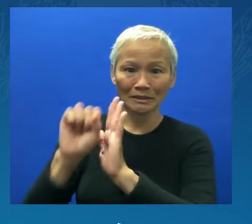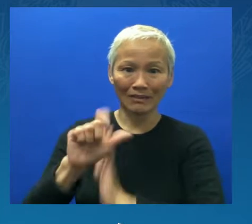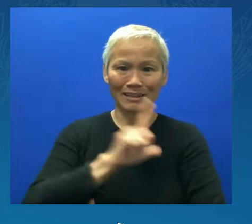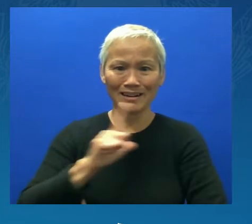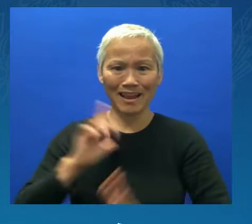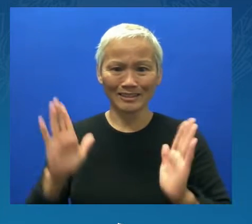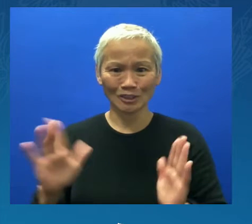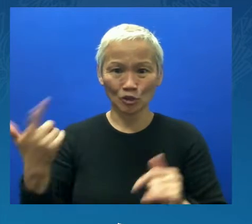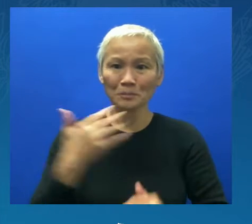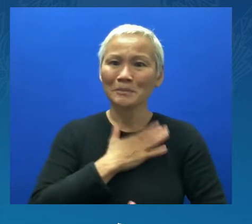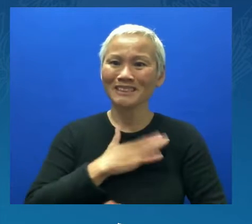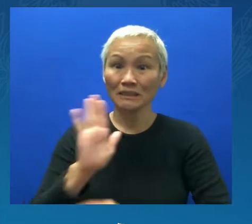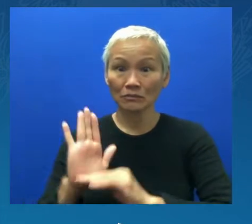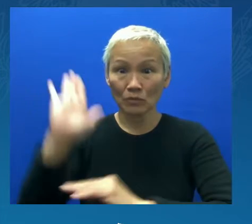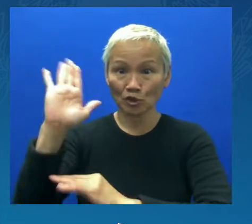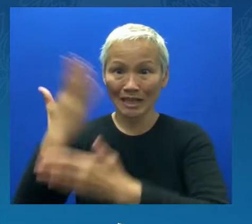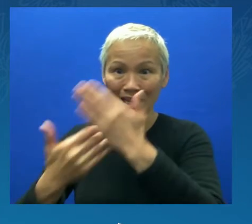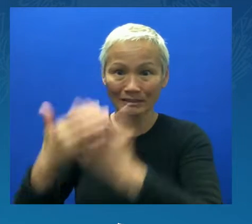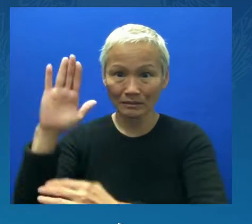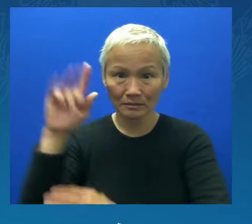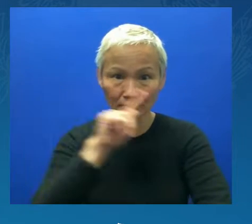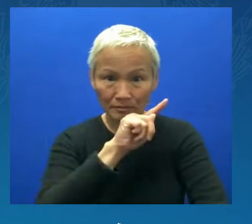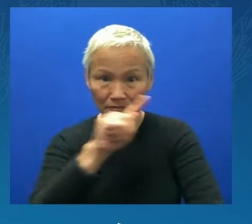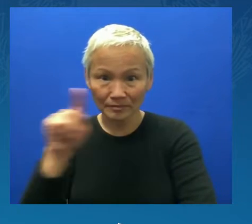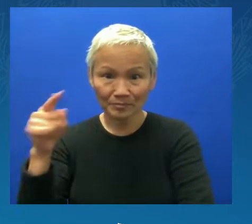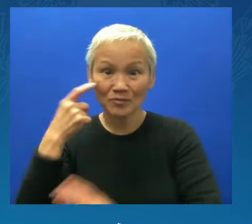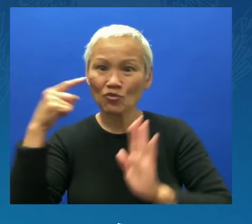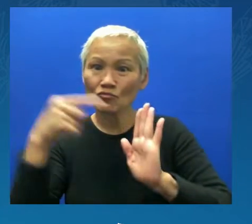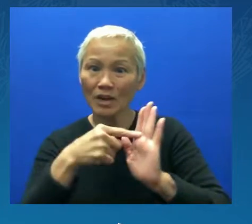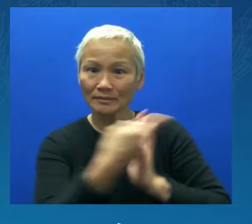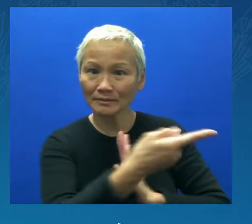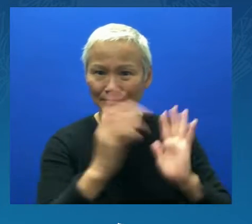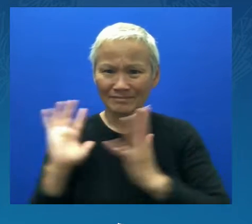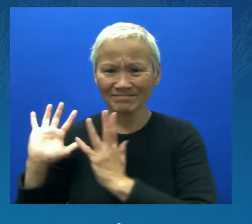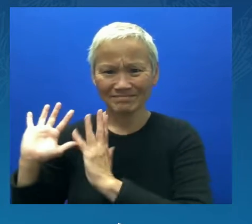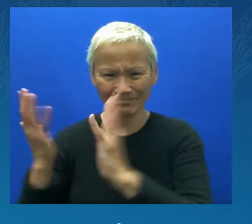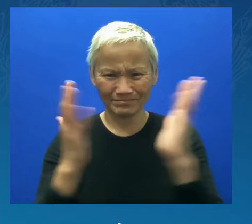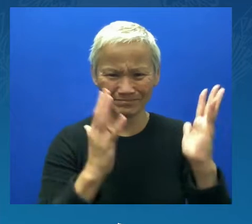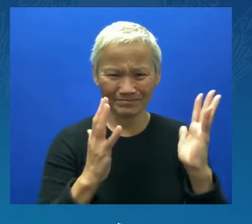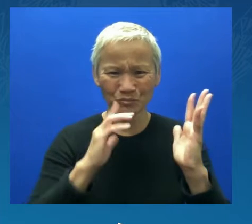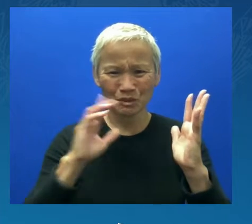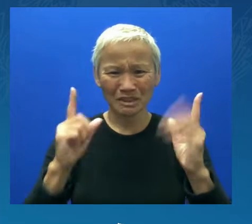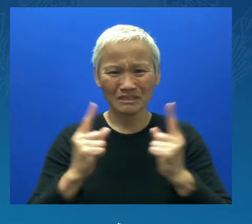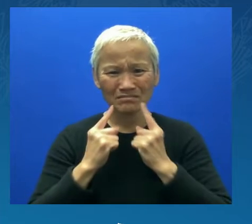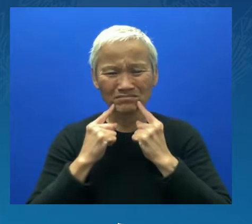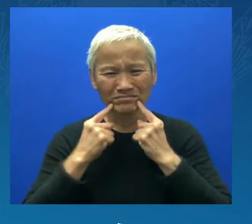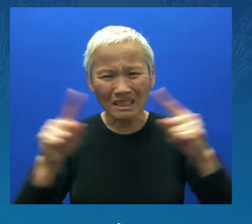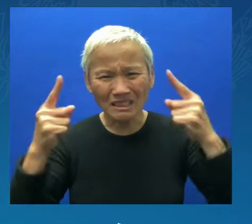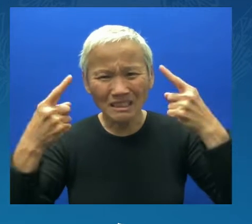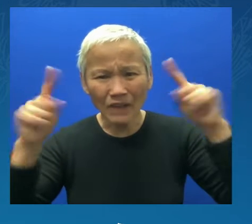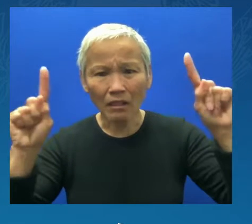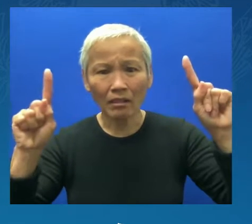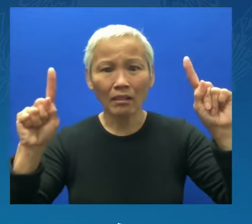by applauding how incredibly successful they've been at investing and protecting women's health.